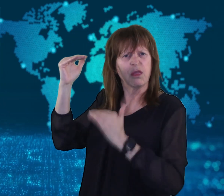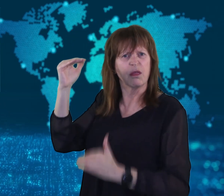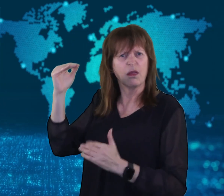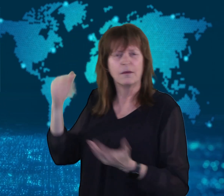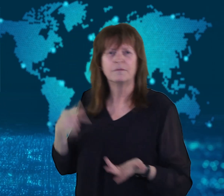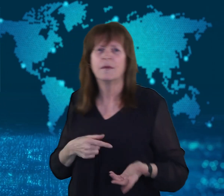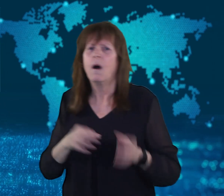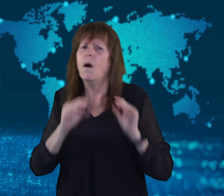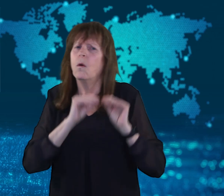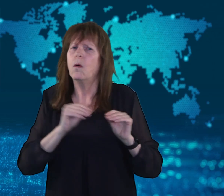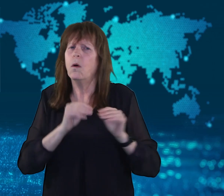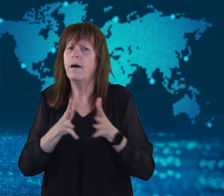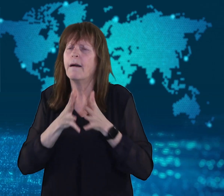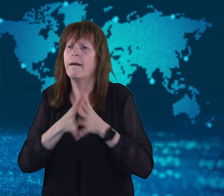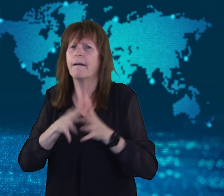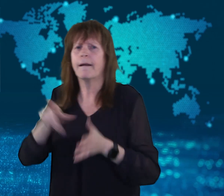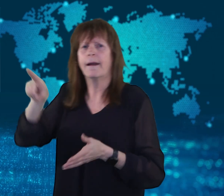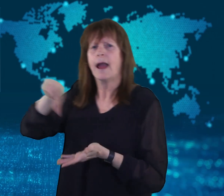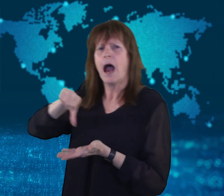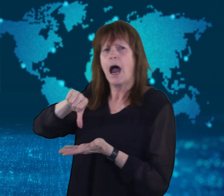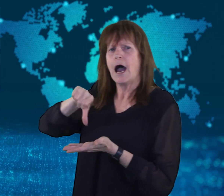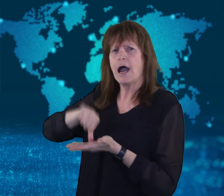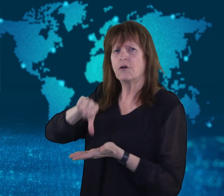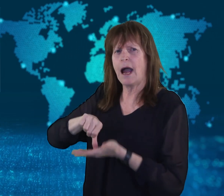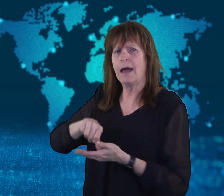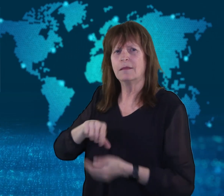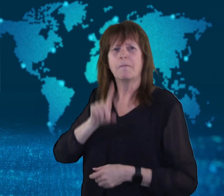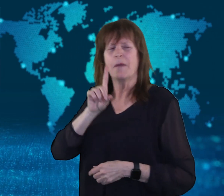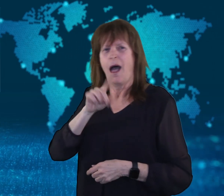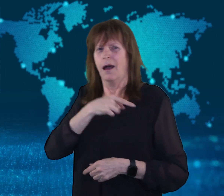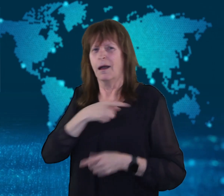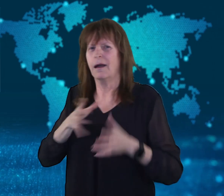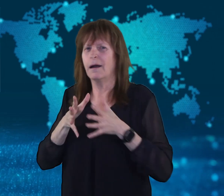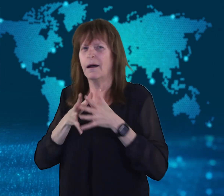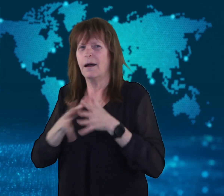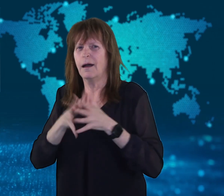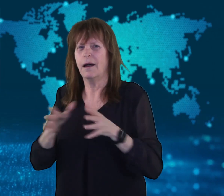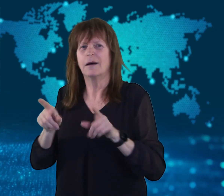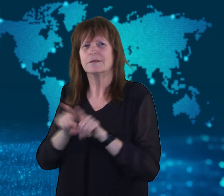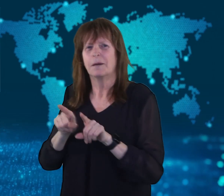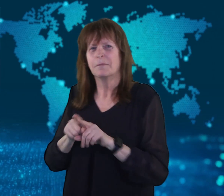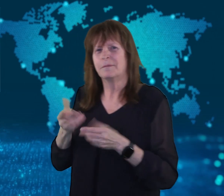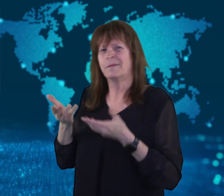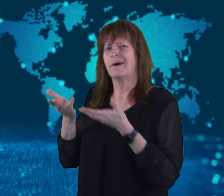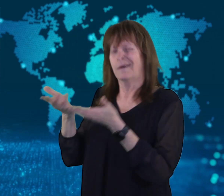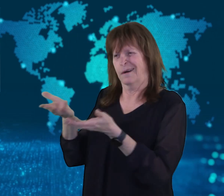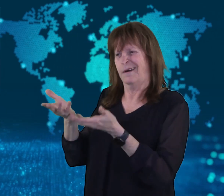He did not mention Iran by name though the country was removed from